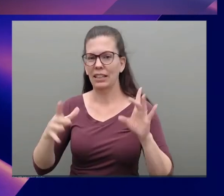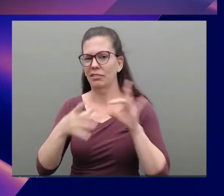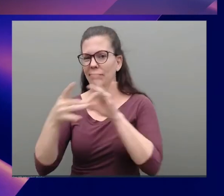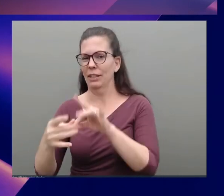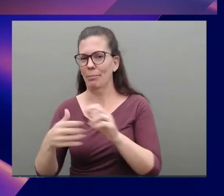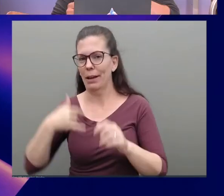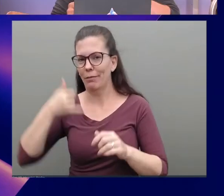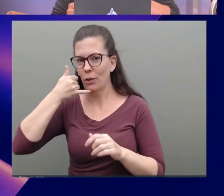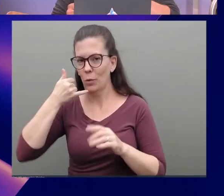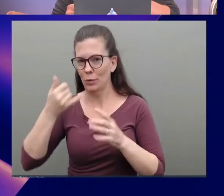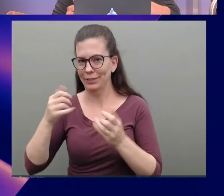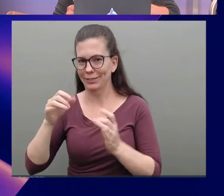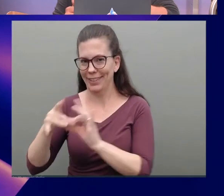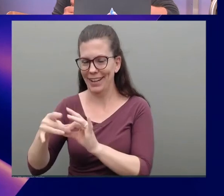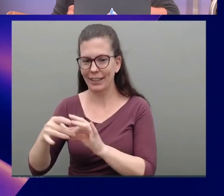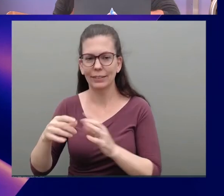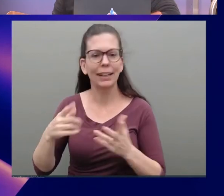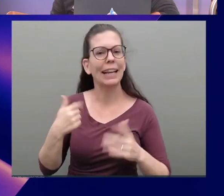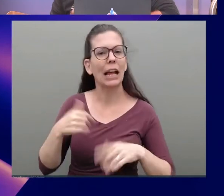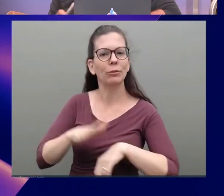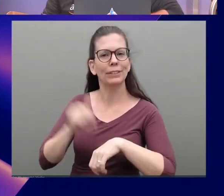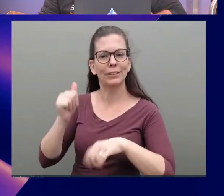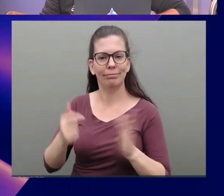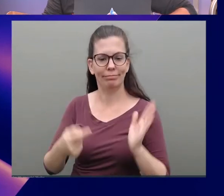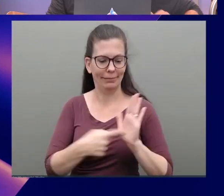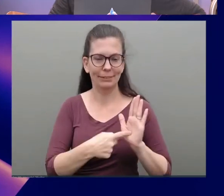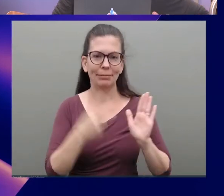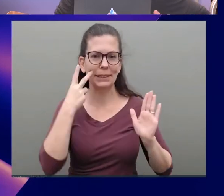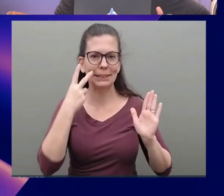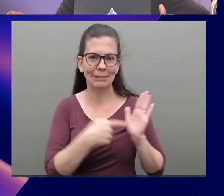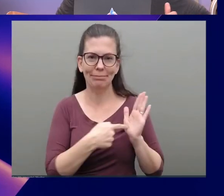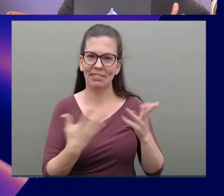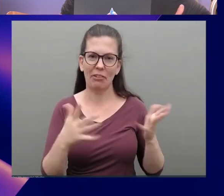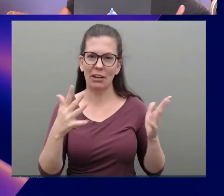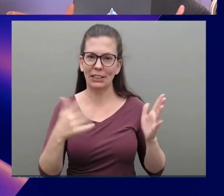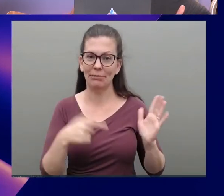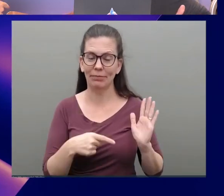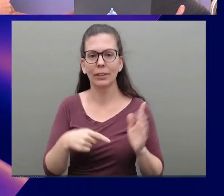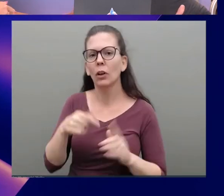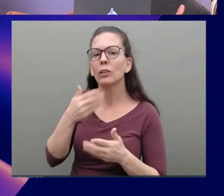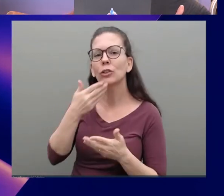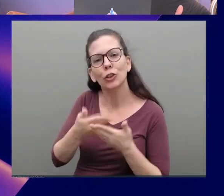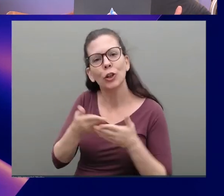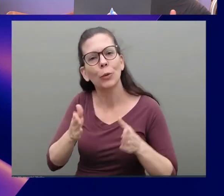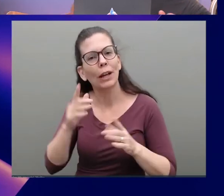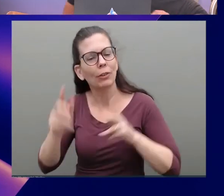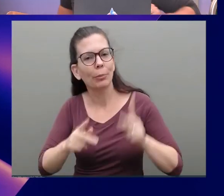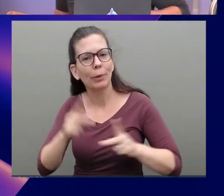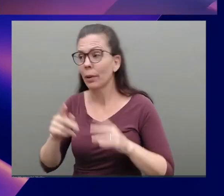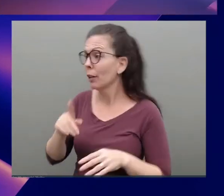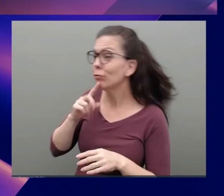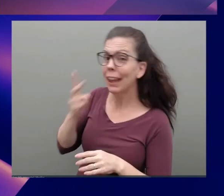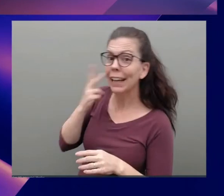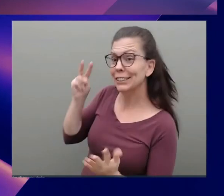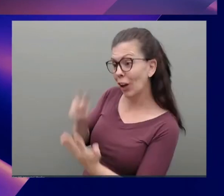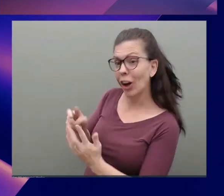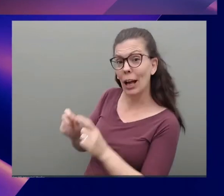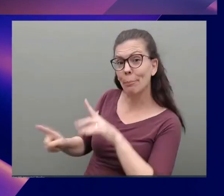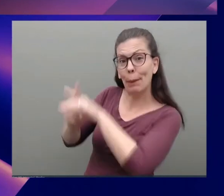and I got the notification. [Jillian] Wow. So this is a nice way for people to- [Dani] No, he really did. I looked. For people to keep track